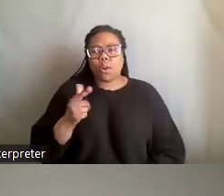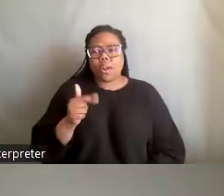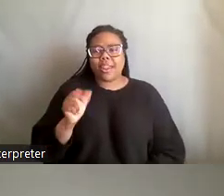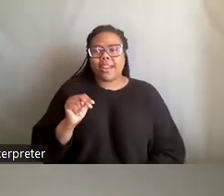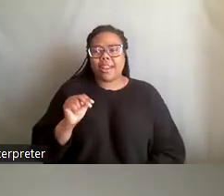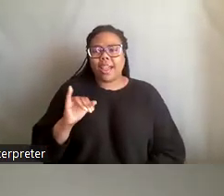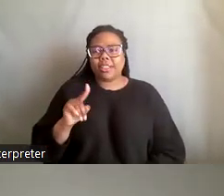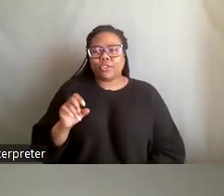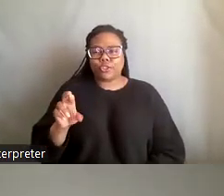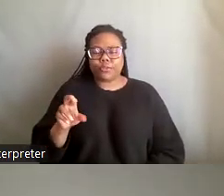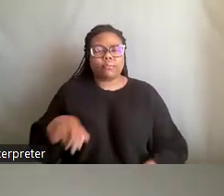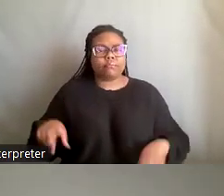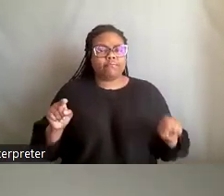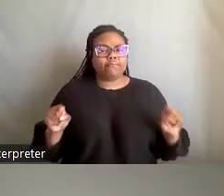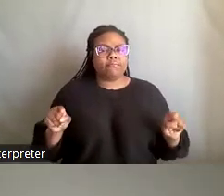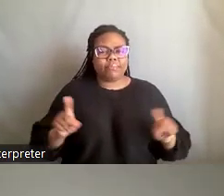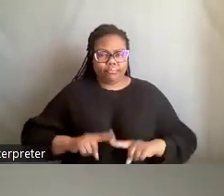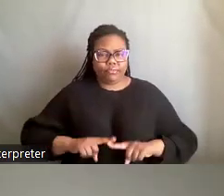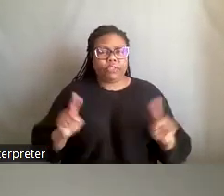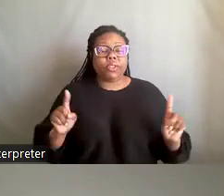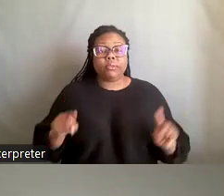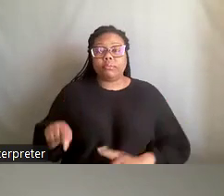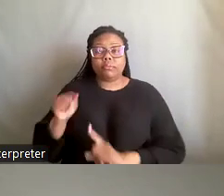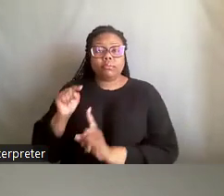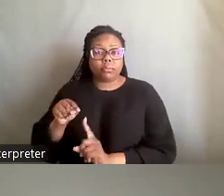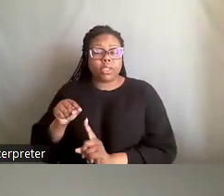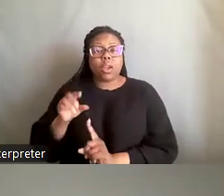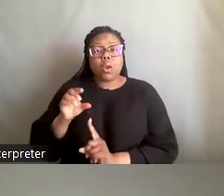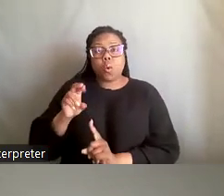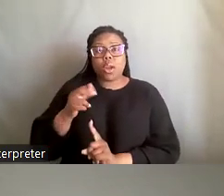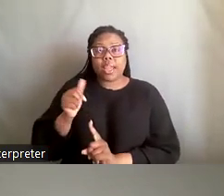all, but that organizing we see as people who are directly